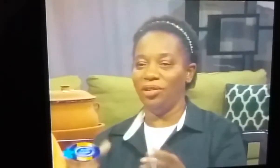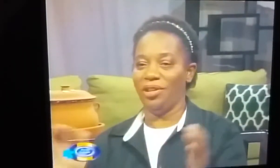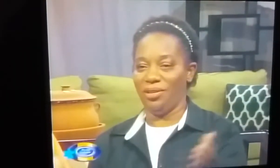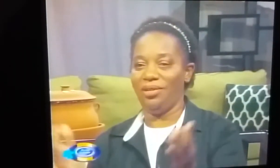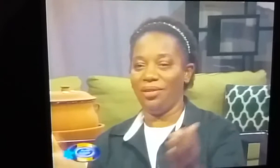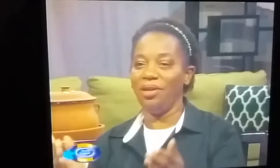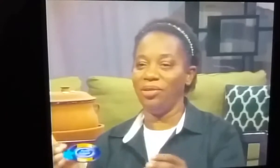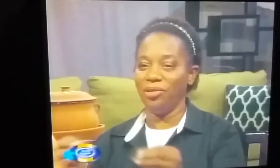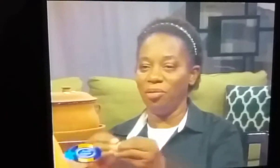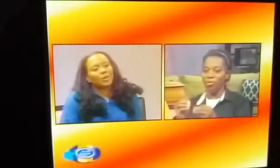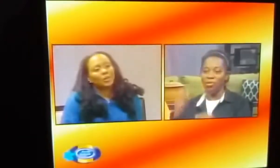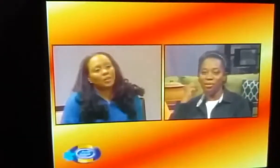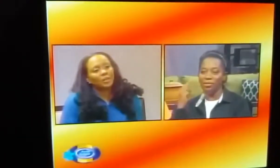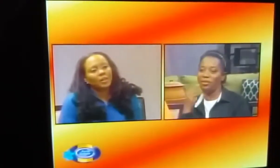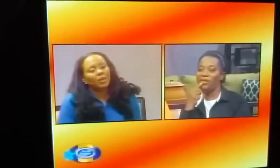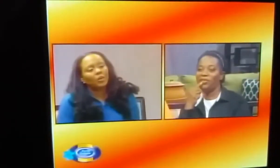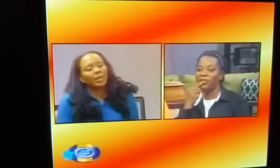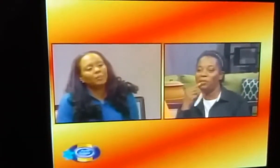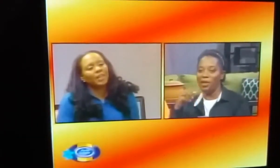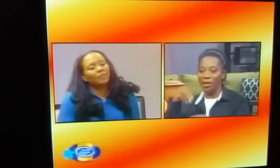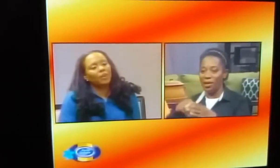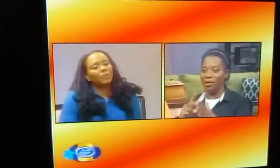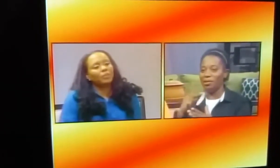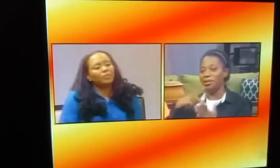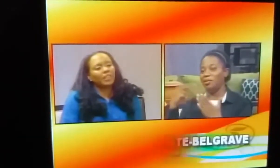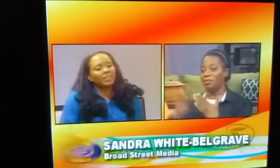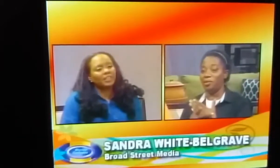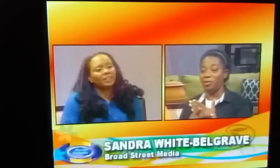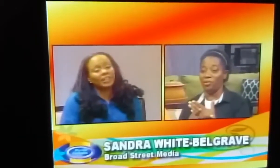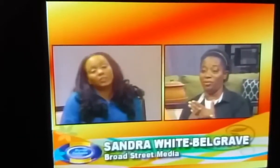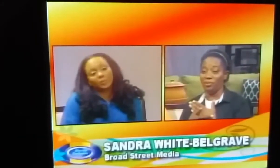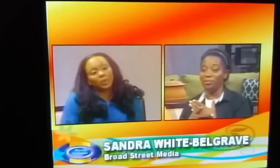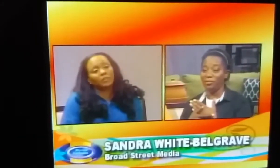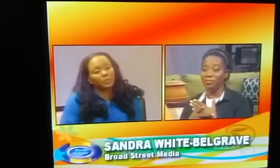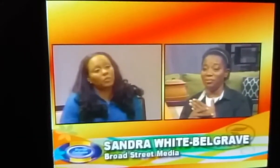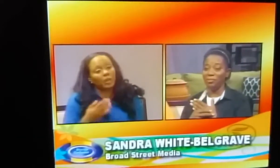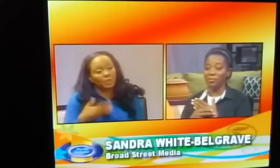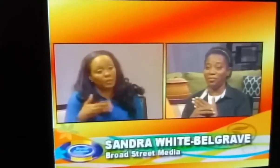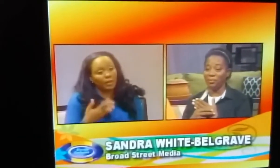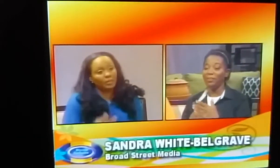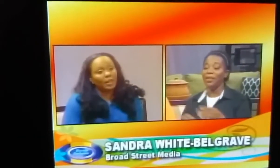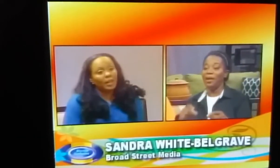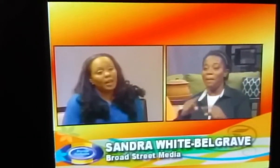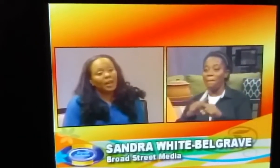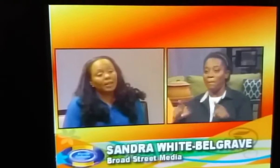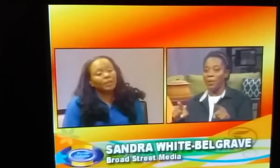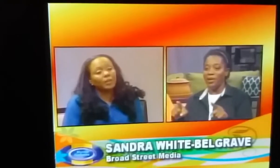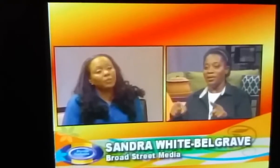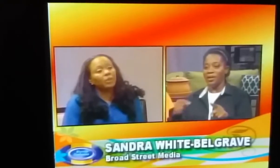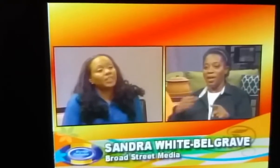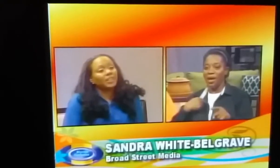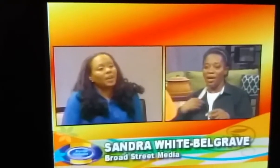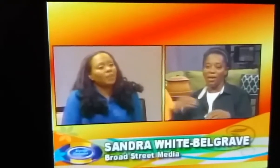okay my evolve oh really yes I was part of the program as well and I really want to encourage